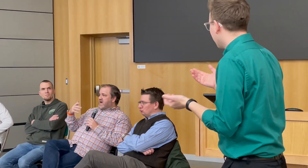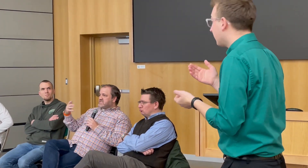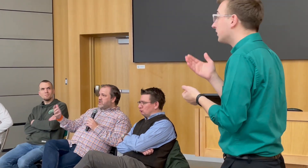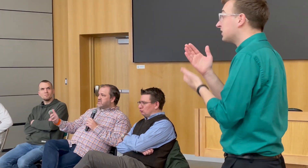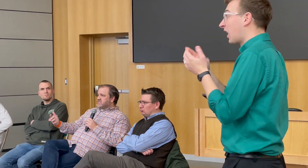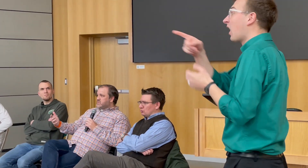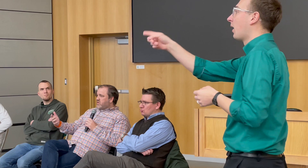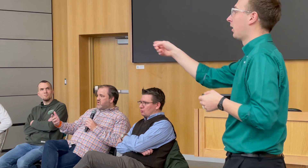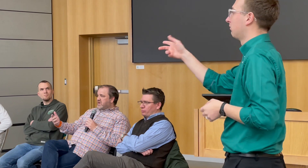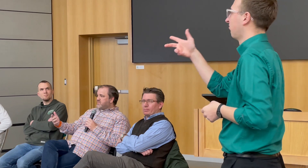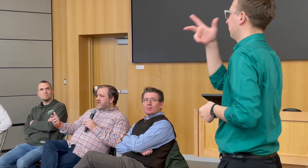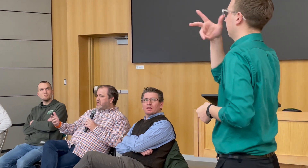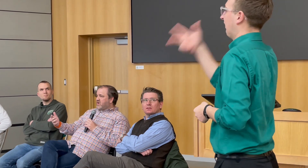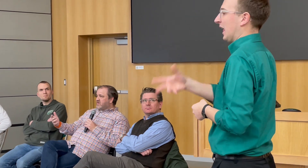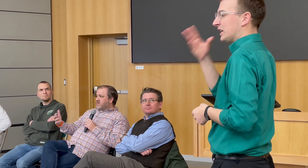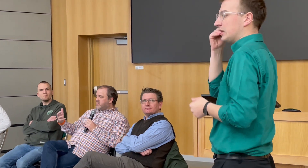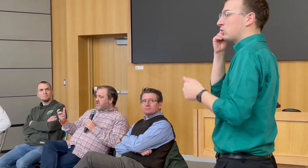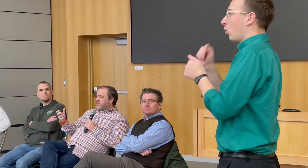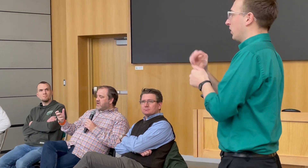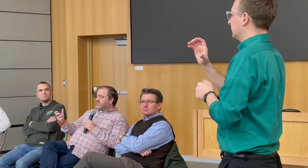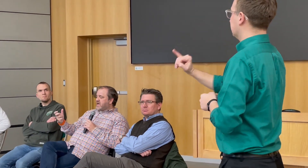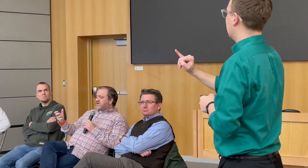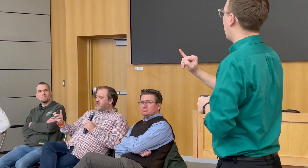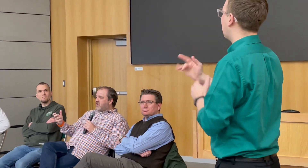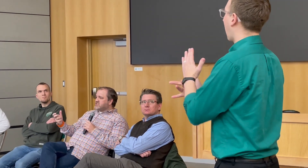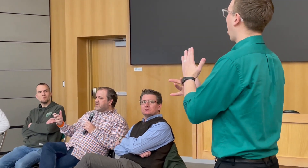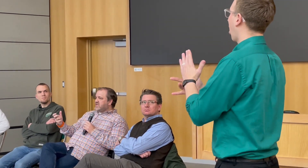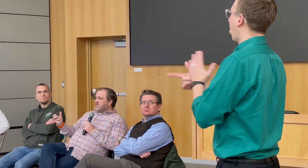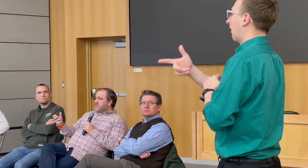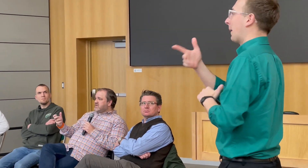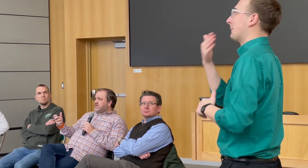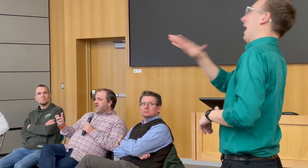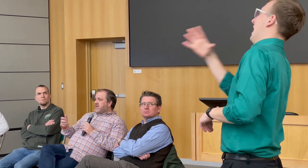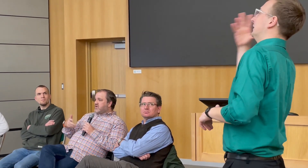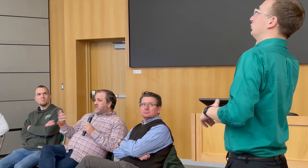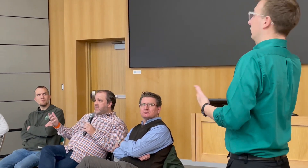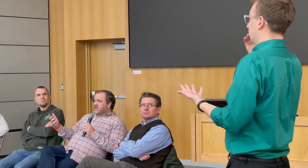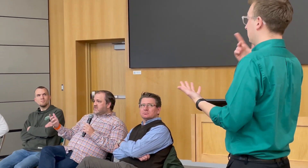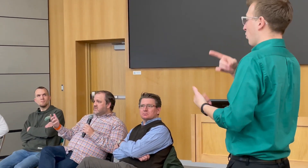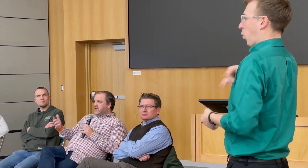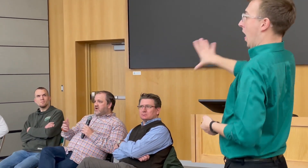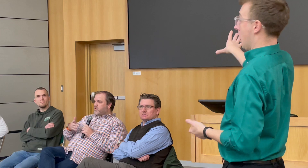bad experiences with cooking cooking and plant technology and they don't like it and they don't